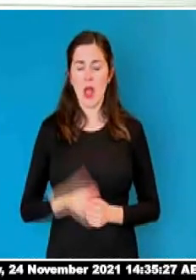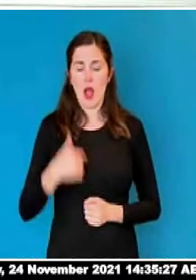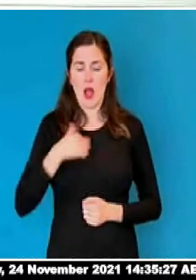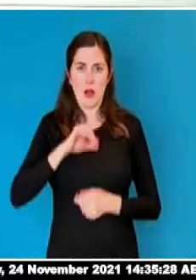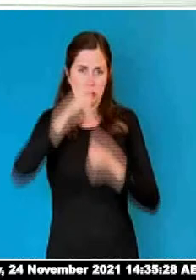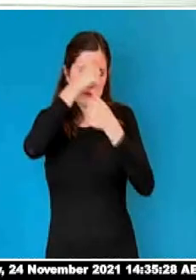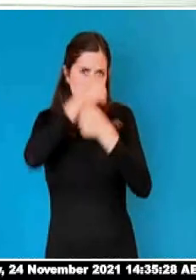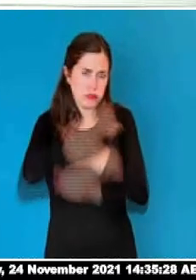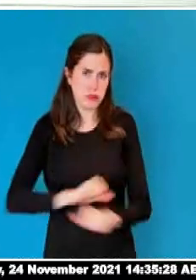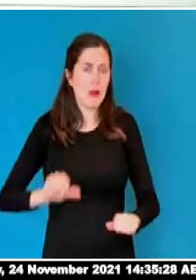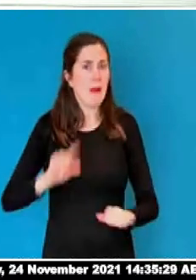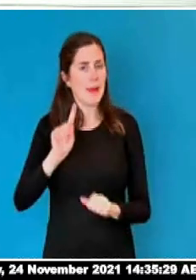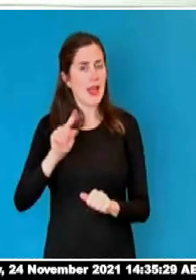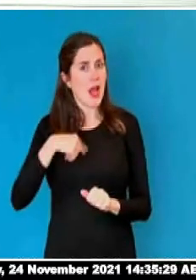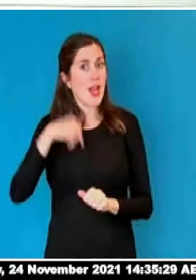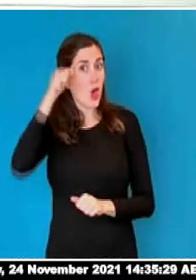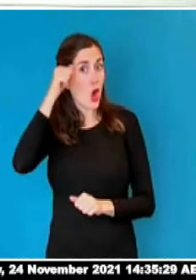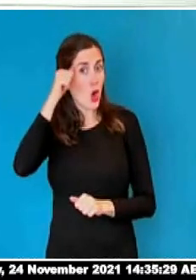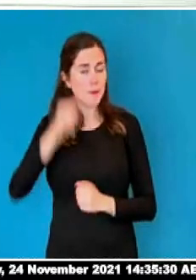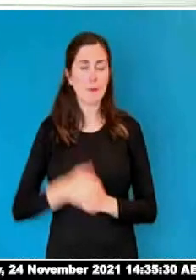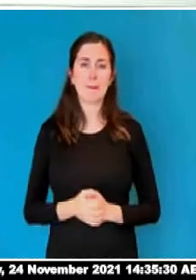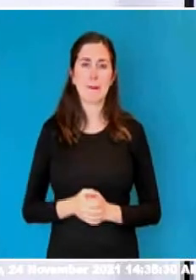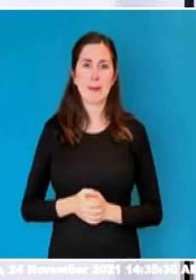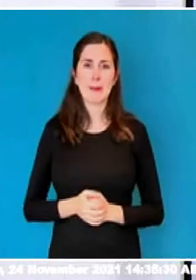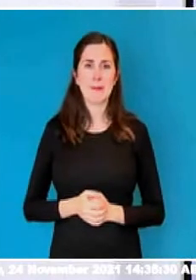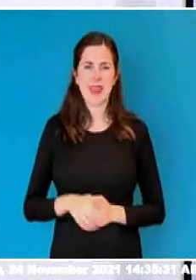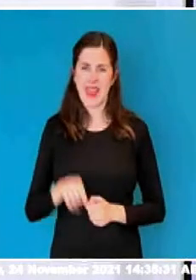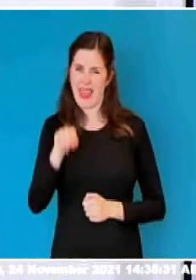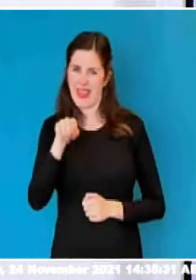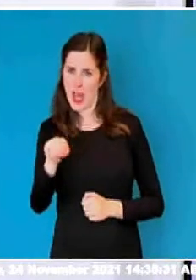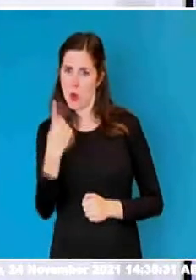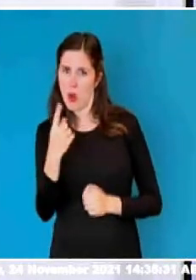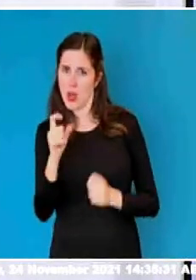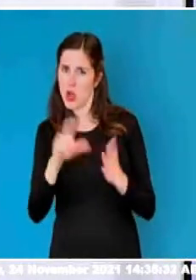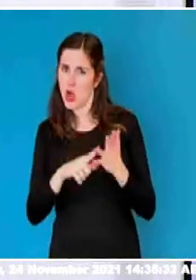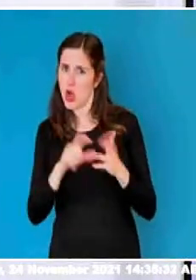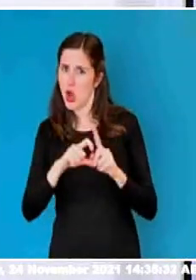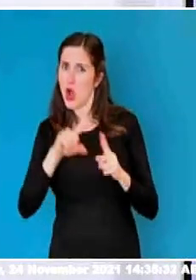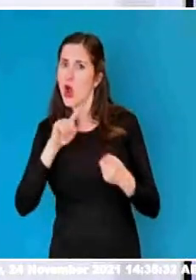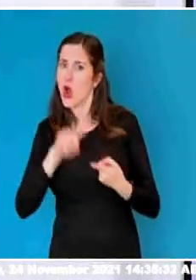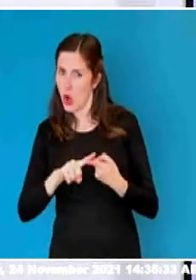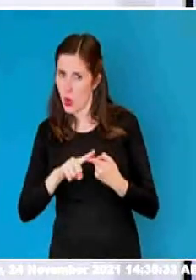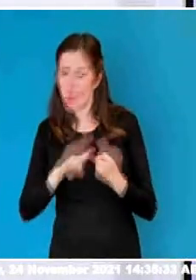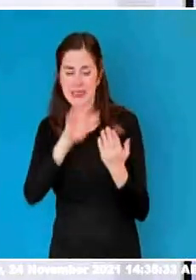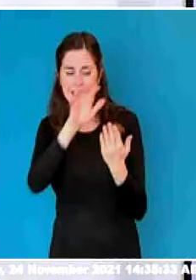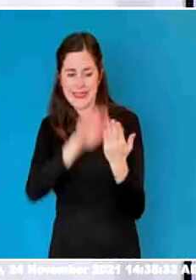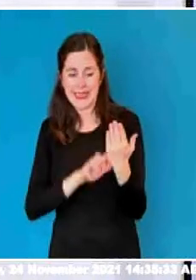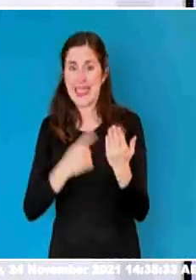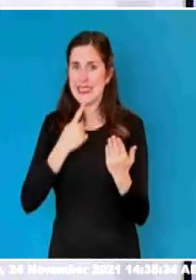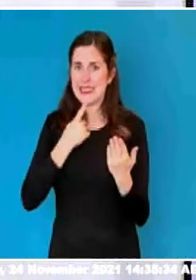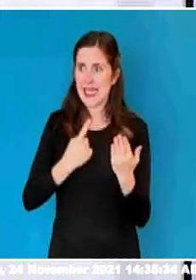That code, for example, sets out the sorts of risks that employers should be